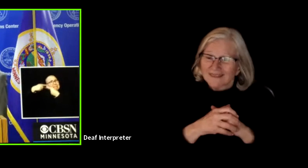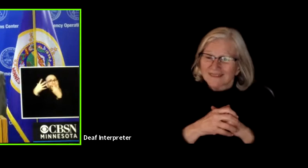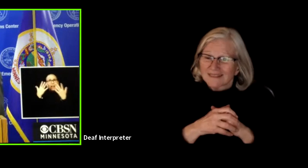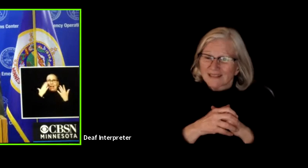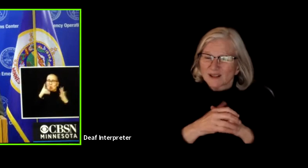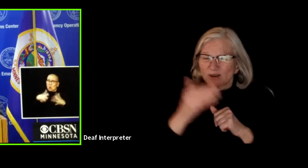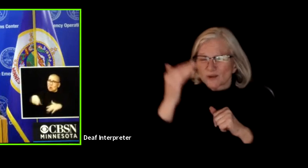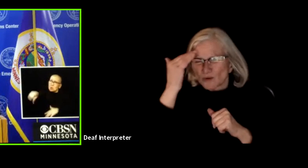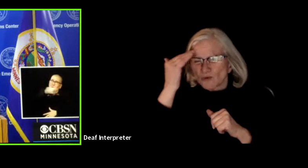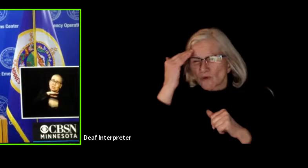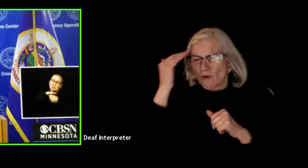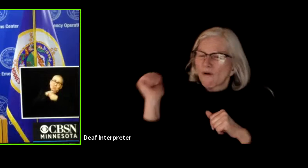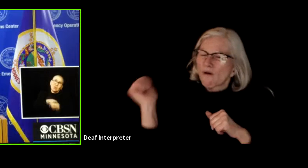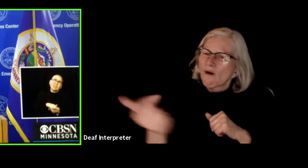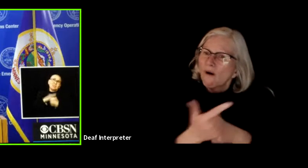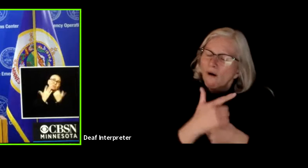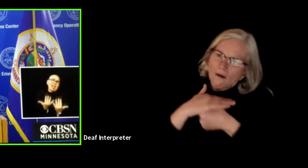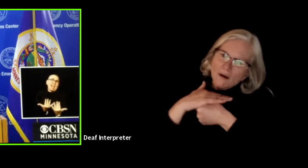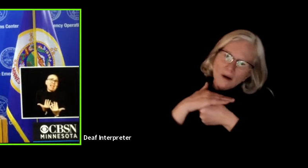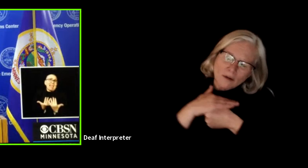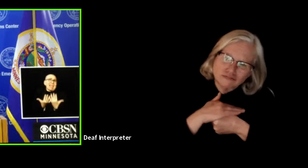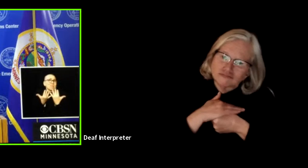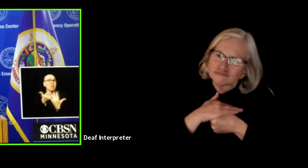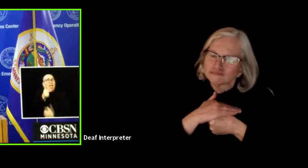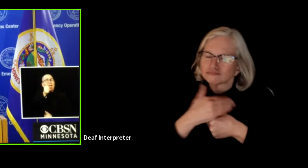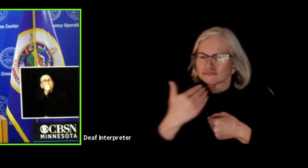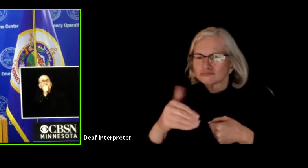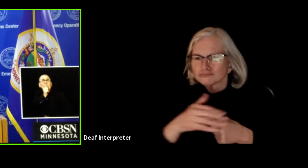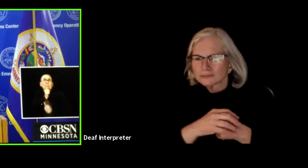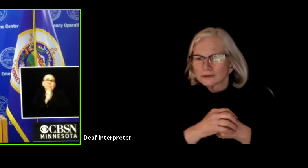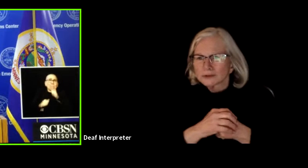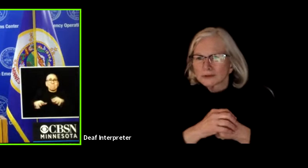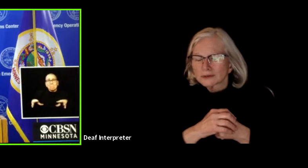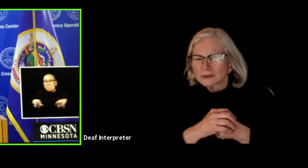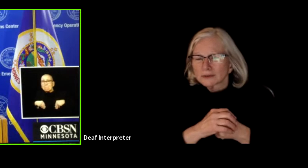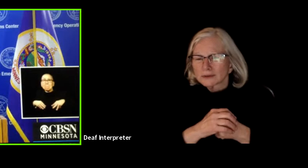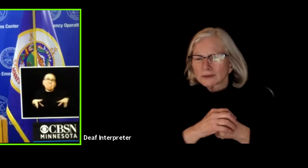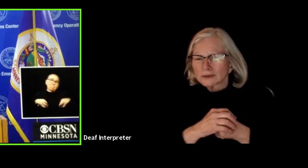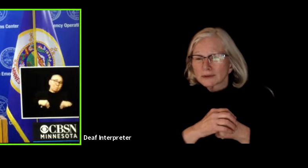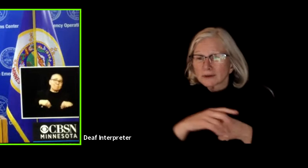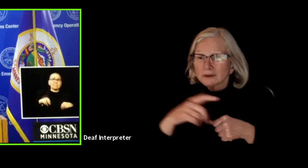BUT YOUR SACRIFICES HAVE CHANGED THIS TRAJECTORY. WE'VE ASKED MUCH OF YOU, MINNESOTA, AND YOU'VE RISEN TO THE OCCASION.